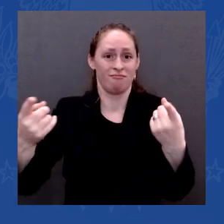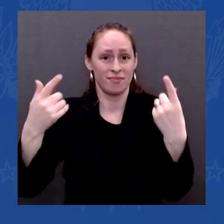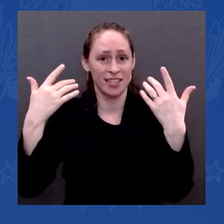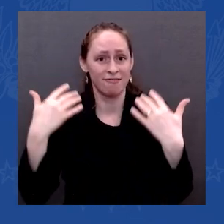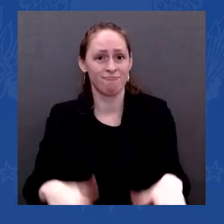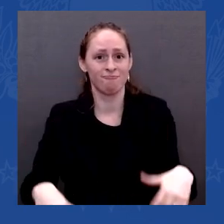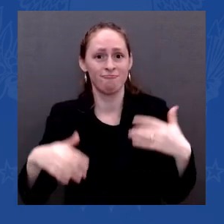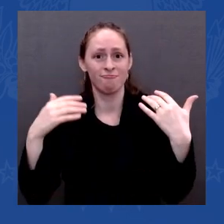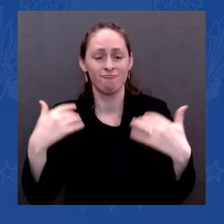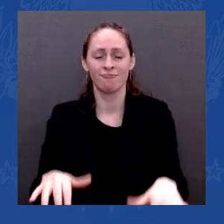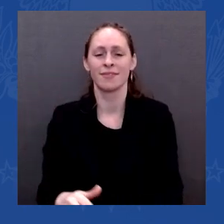in American history.